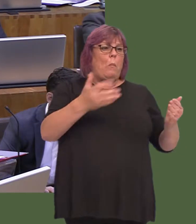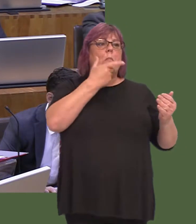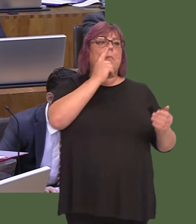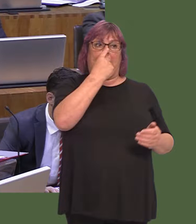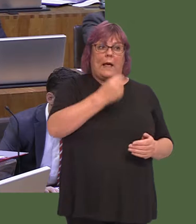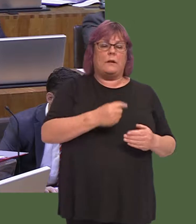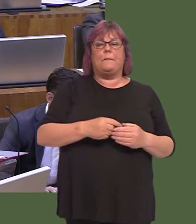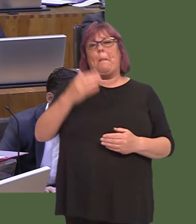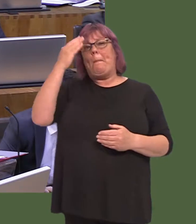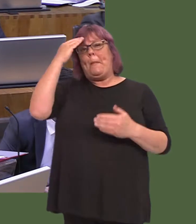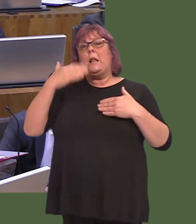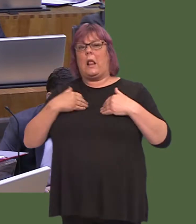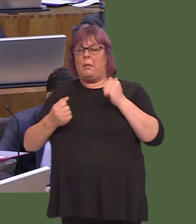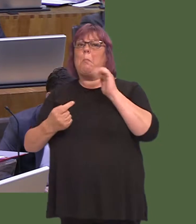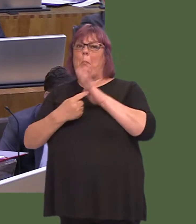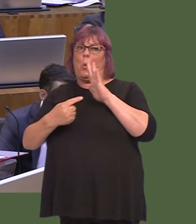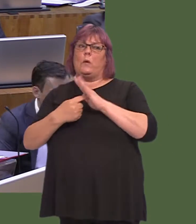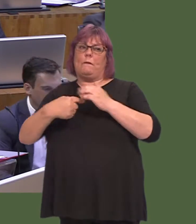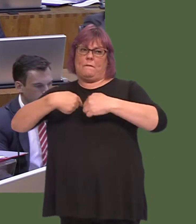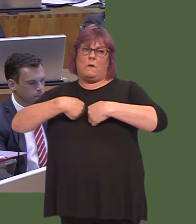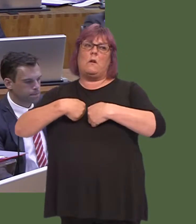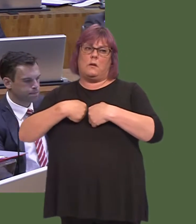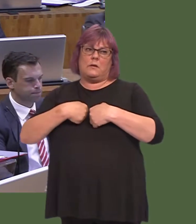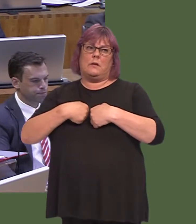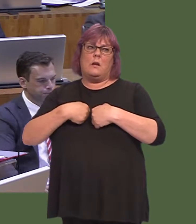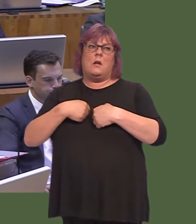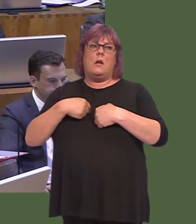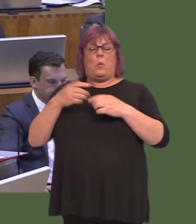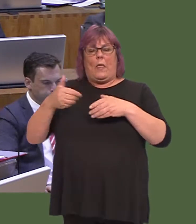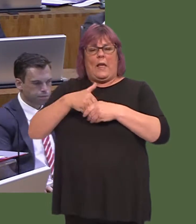Mental health, as she will know, is a key priority for us in 'Prosperity for All'.